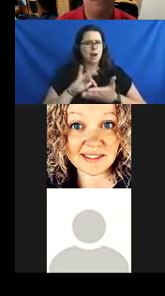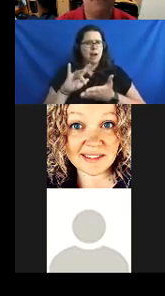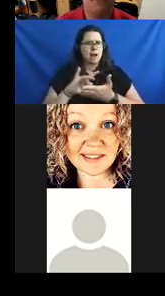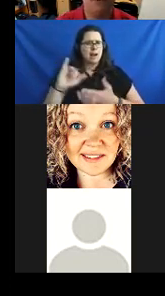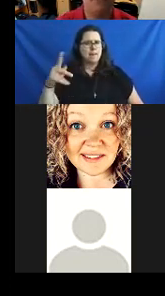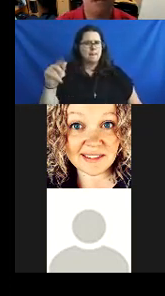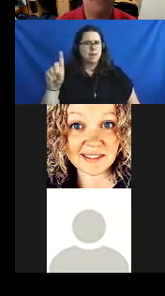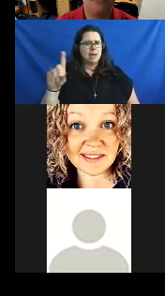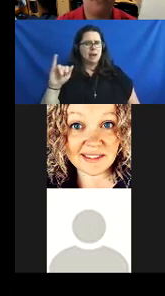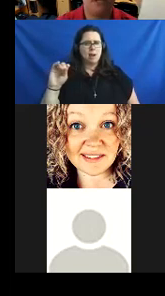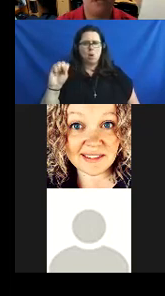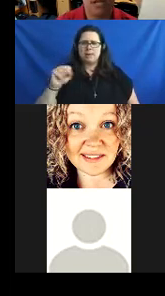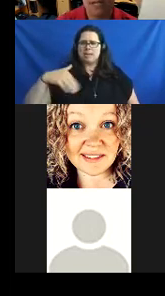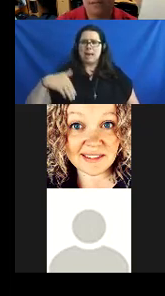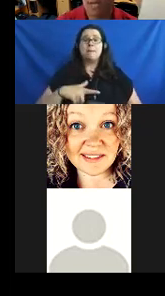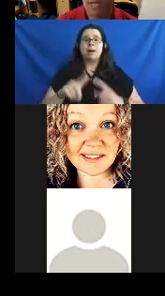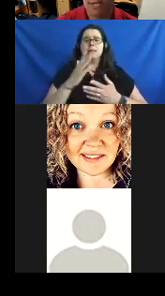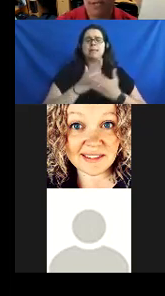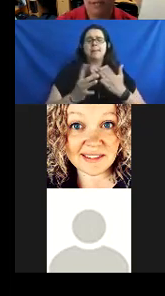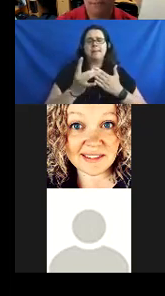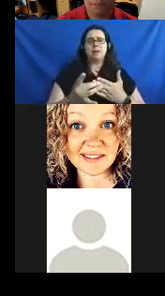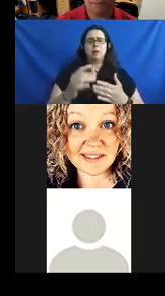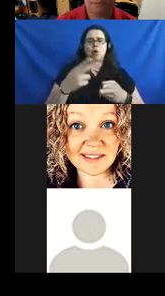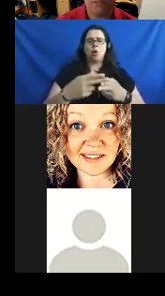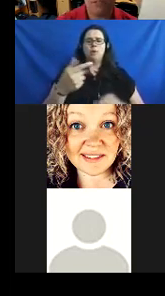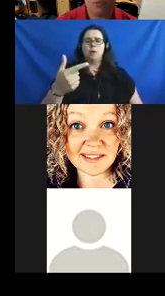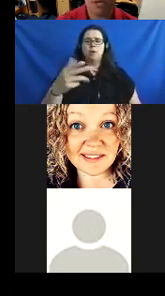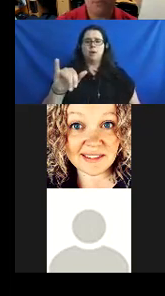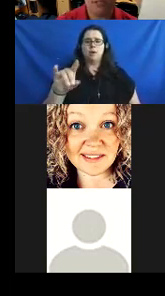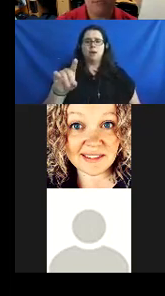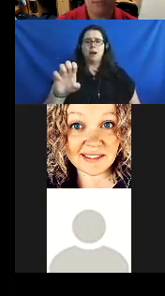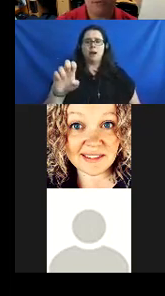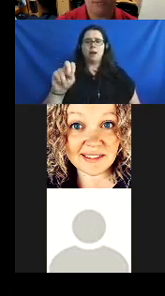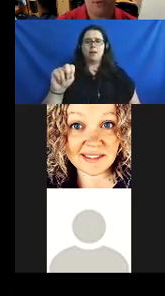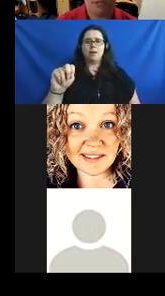THERE ARE OPTIONS. GUIDE CONNECT IS ONE OPTION FROM A COMPANY CALLED DOLPHIN